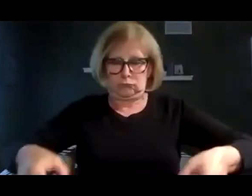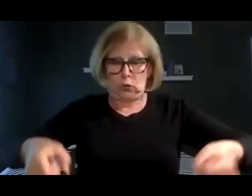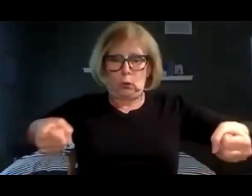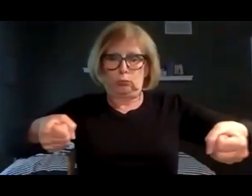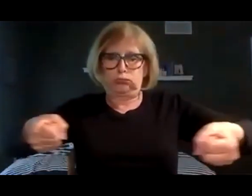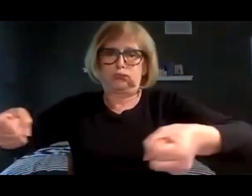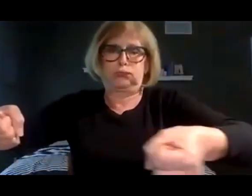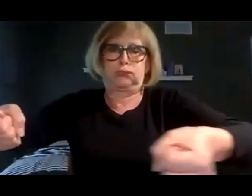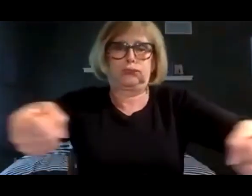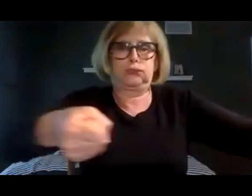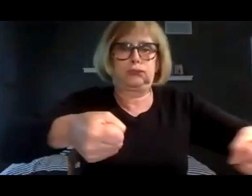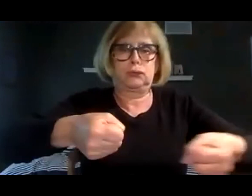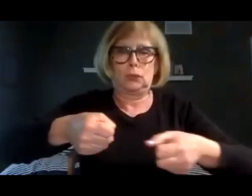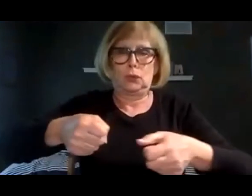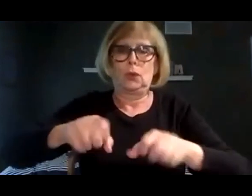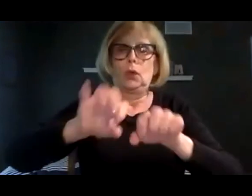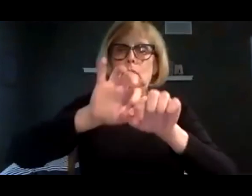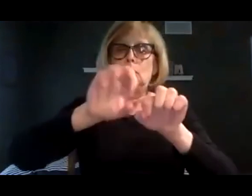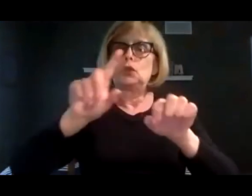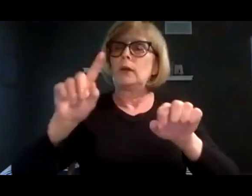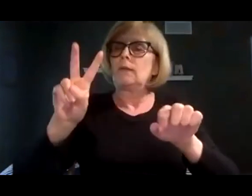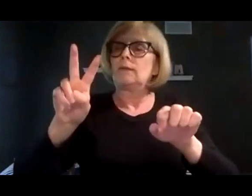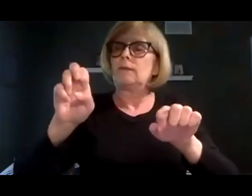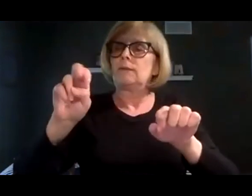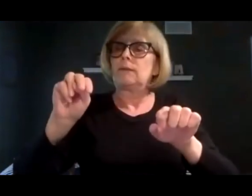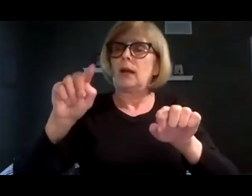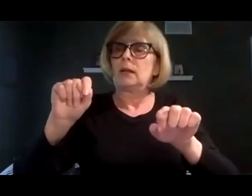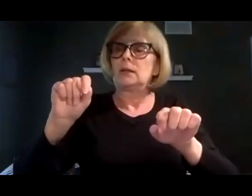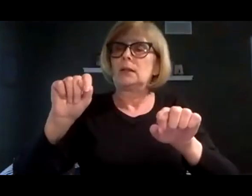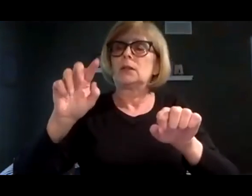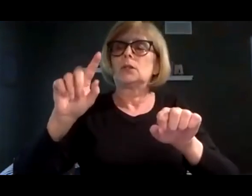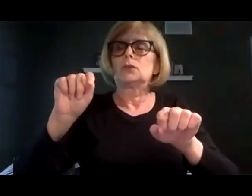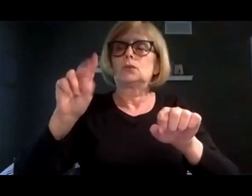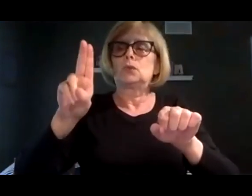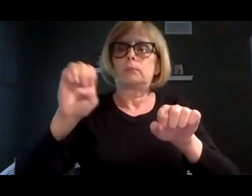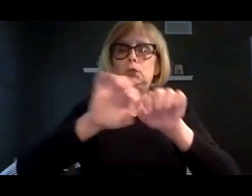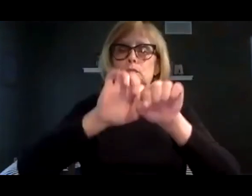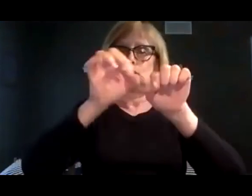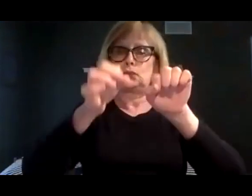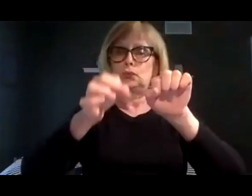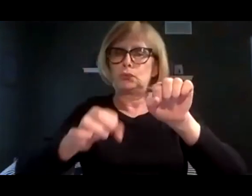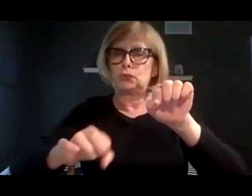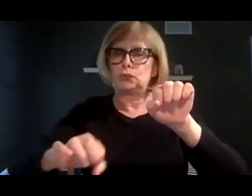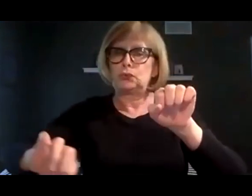And there's a ventilator stand that helps the ventilator move.